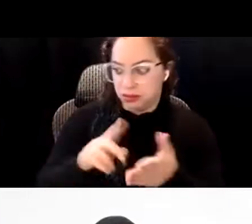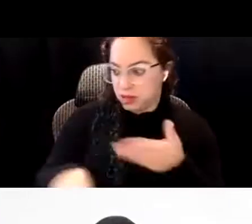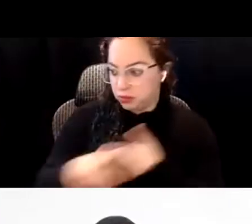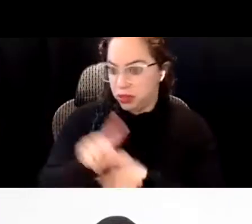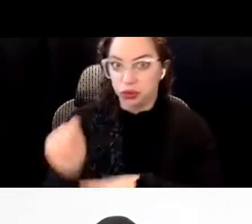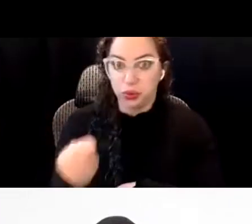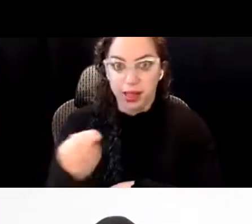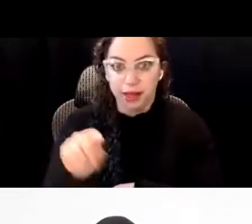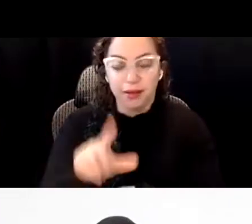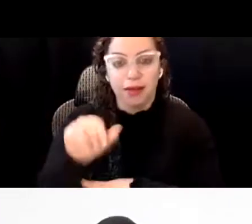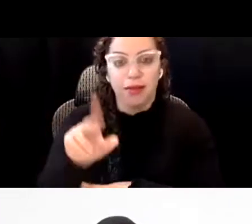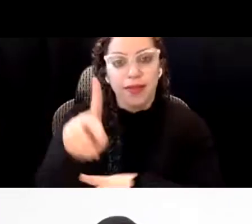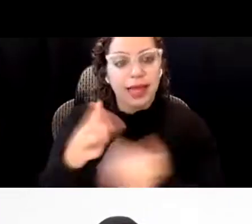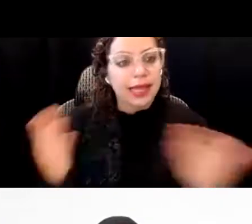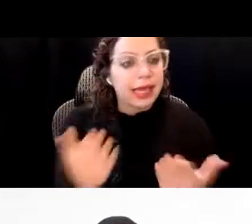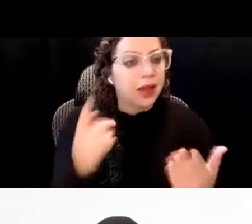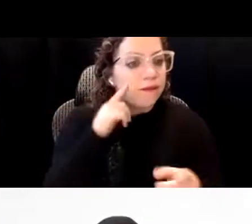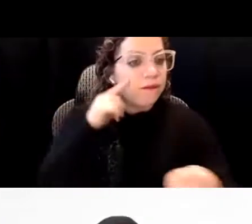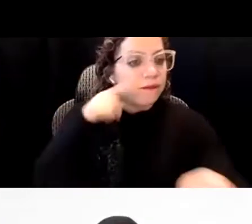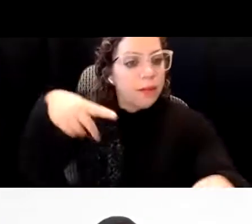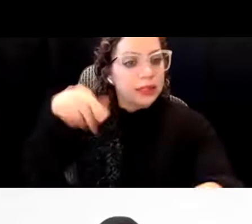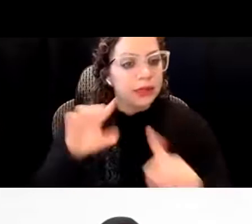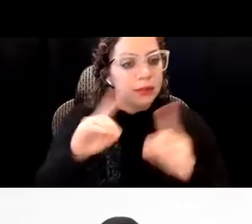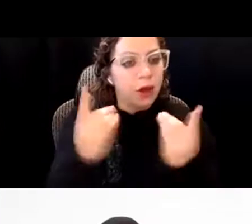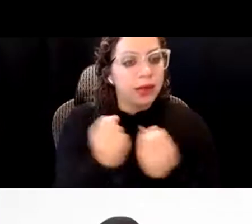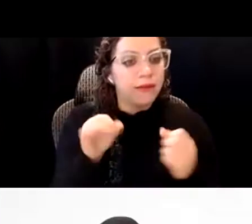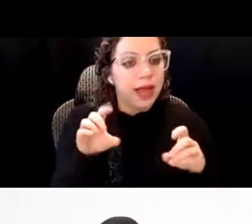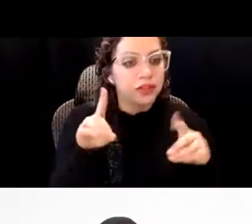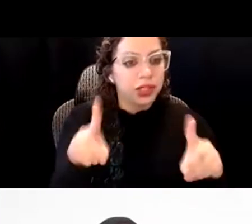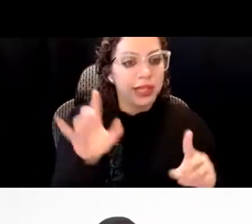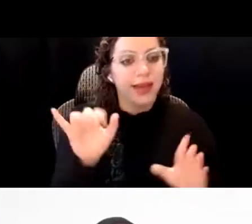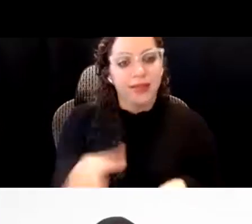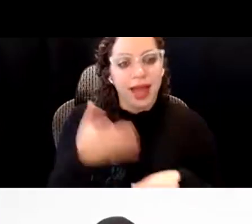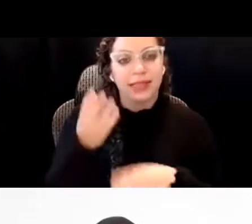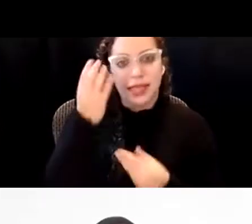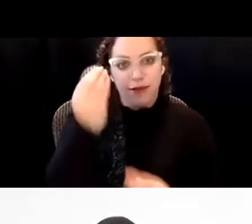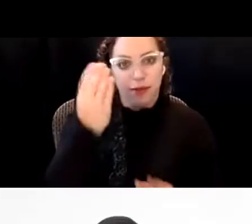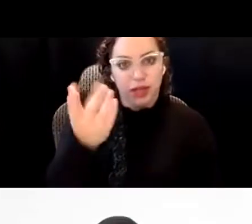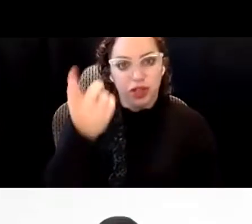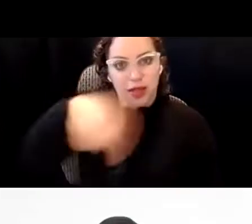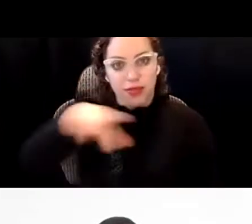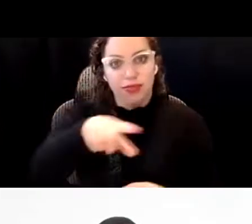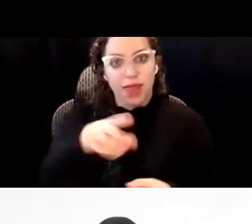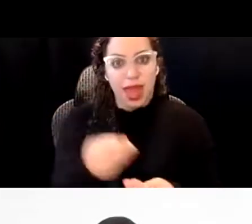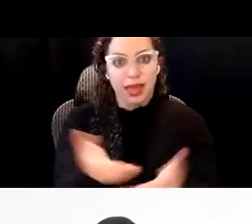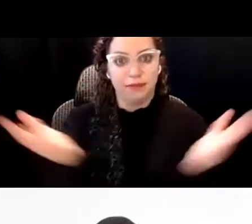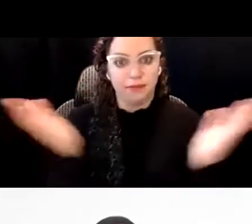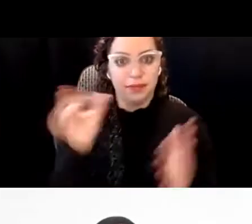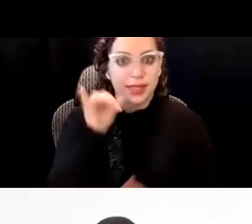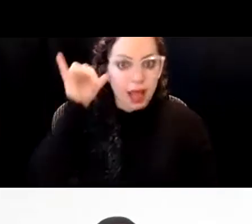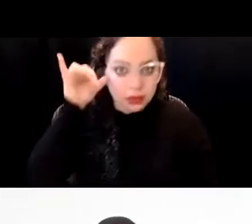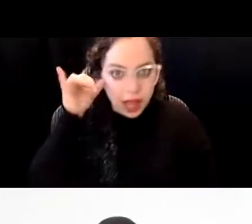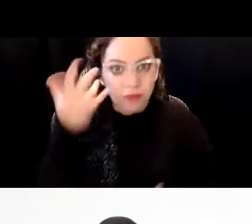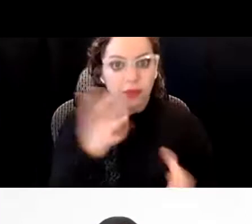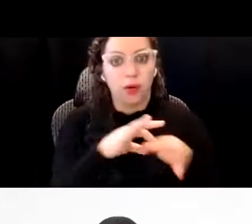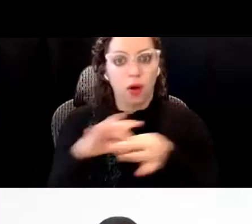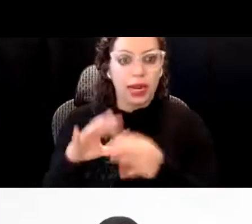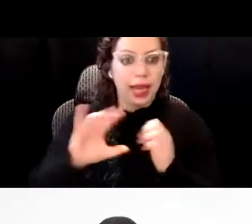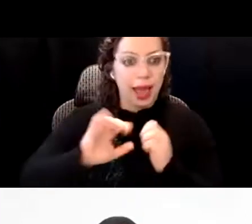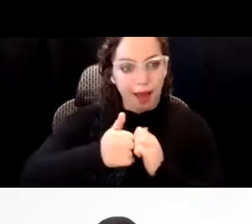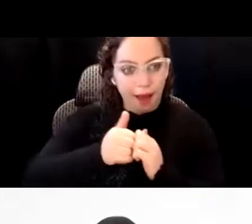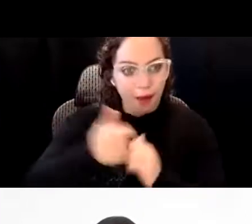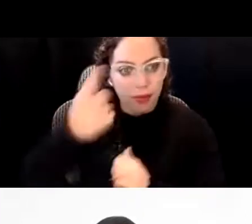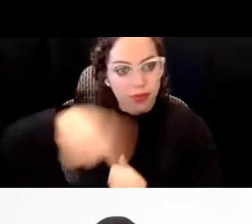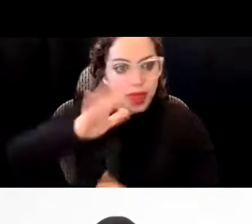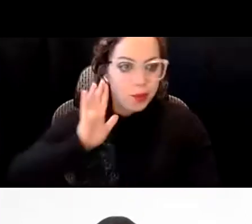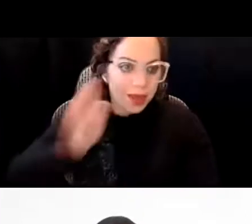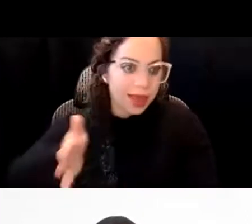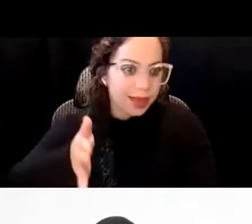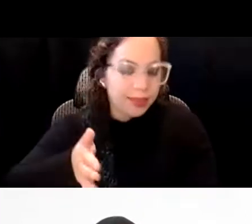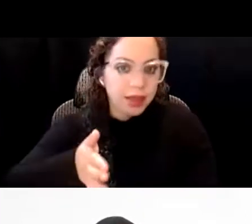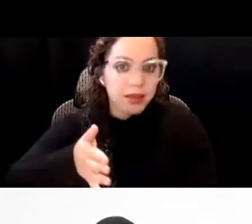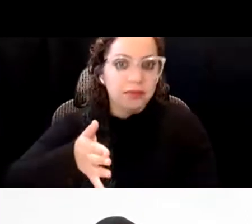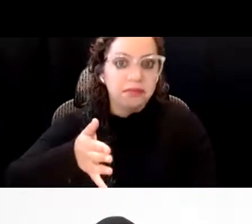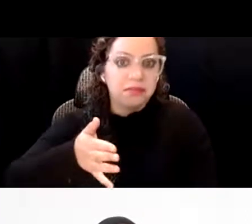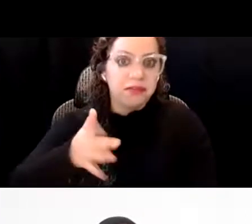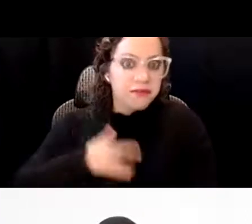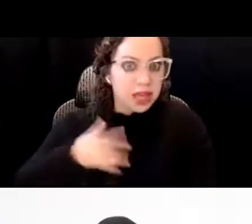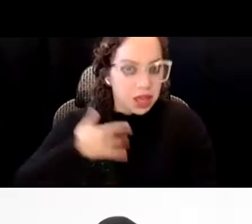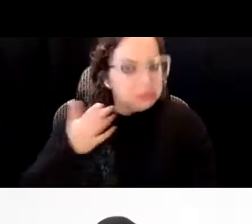And linked here for the Pennsylvania Department of Education is actually the guidance that they issued yesterday um, regarding how um, they believe schools should implement this new law.